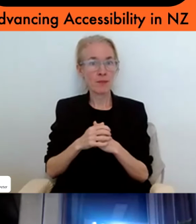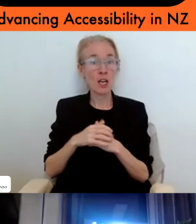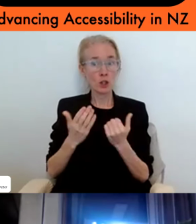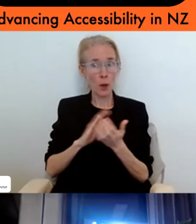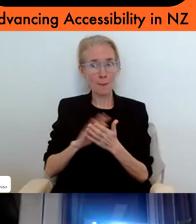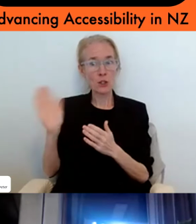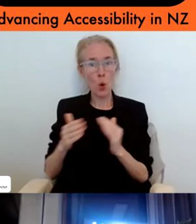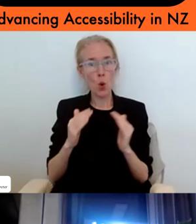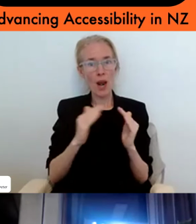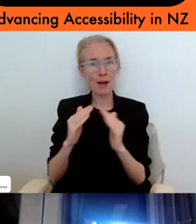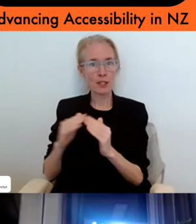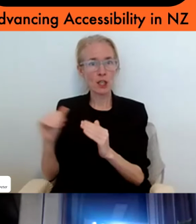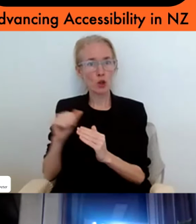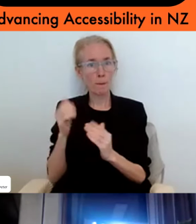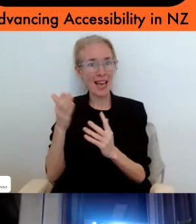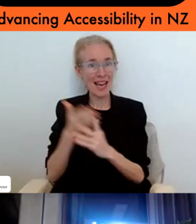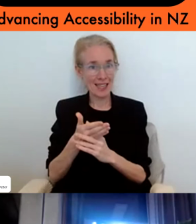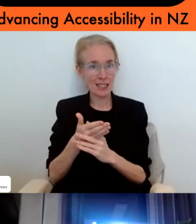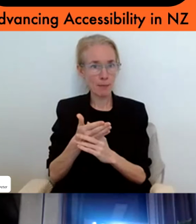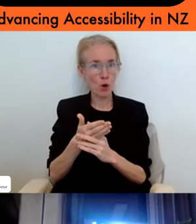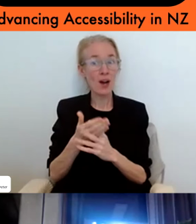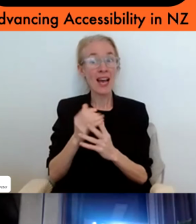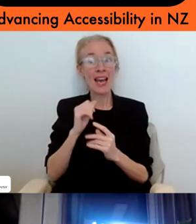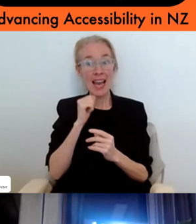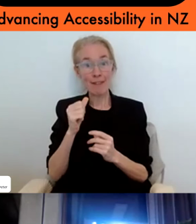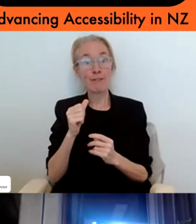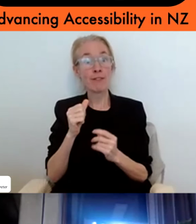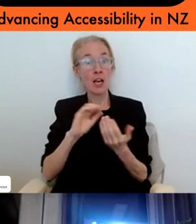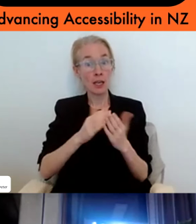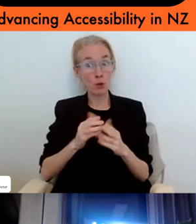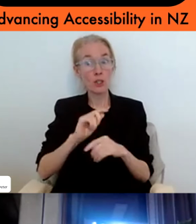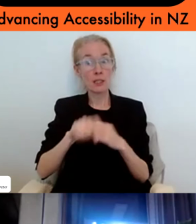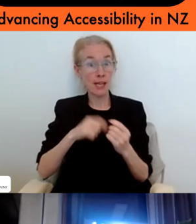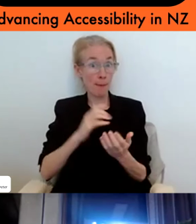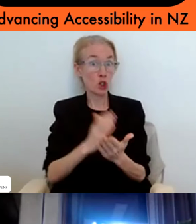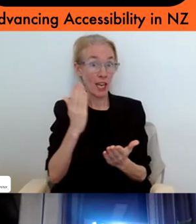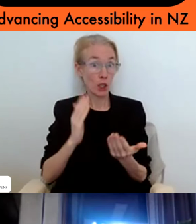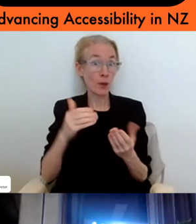going to build an inclusive community for the future. In terms of defining